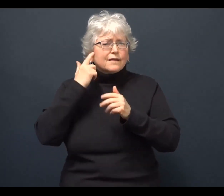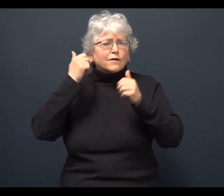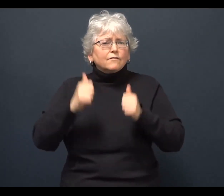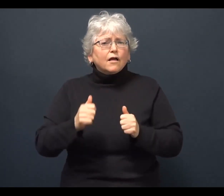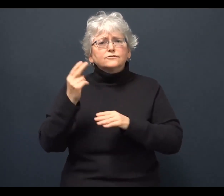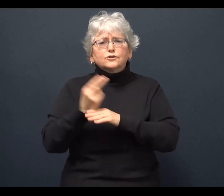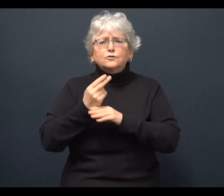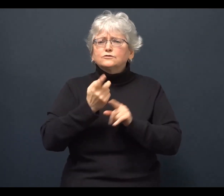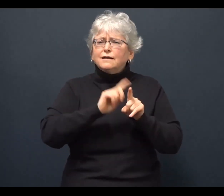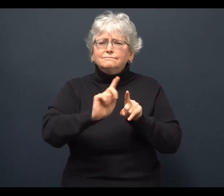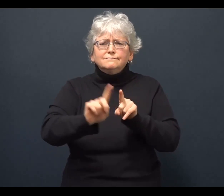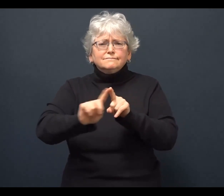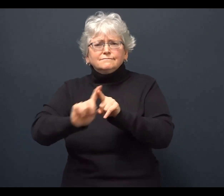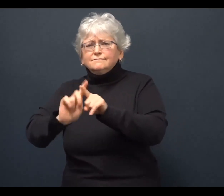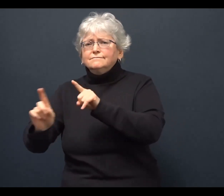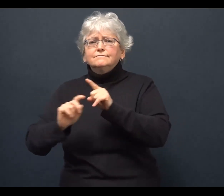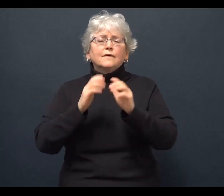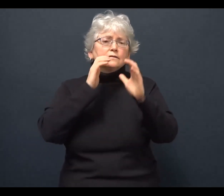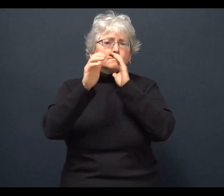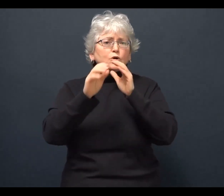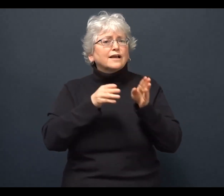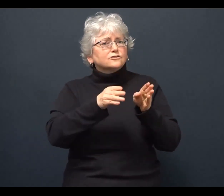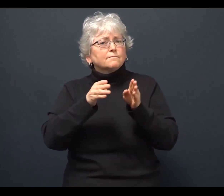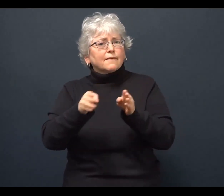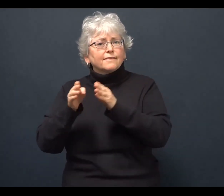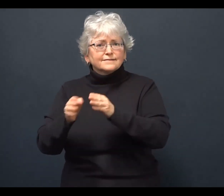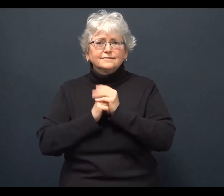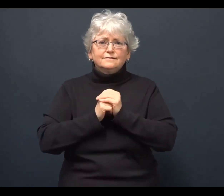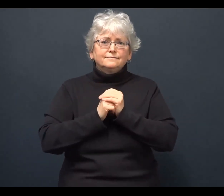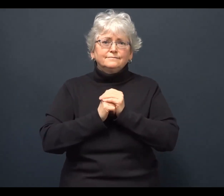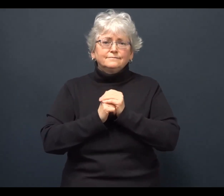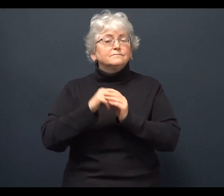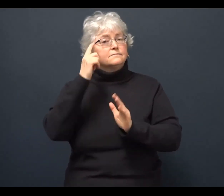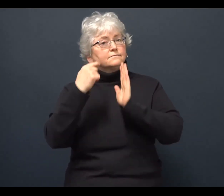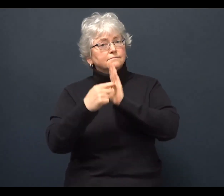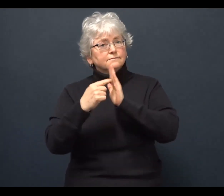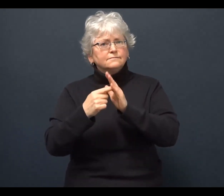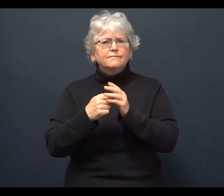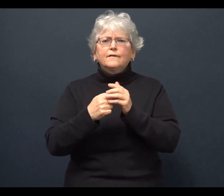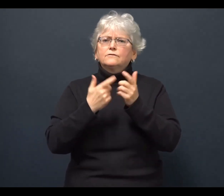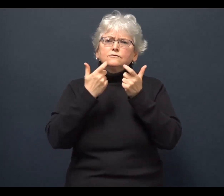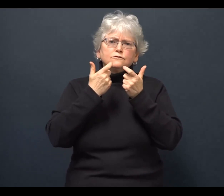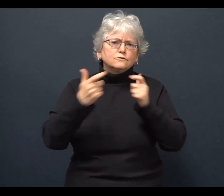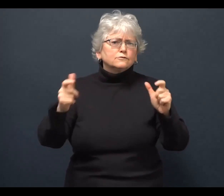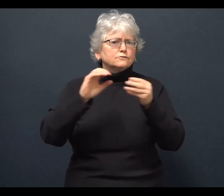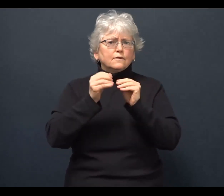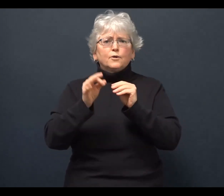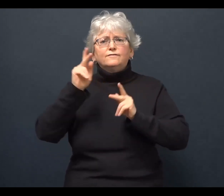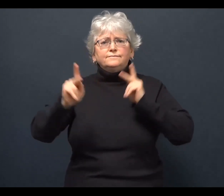people with hearing loss use a wide variety of communication methods. for example the vast